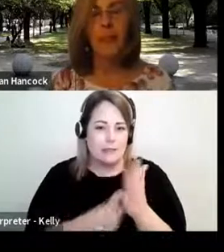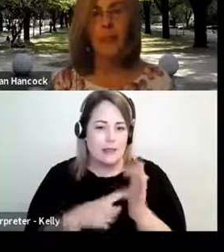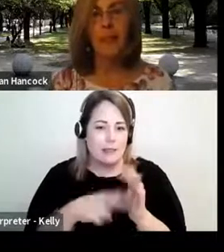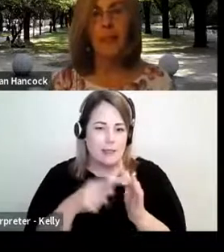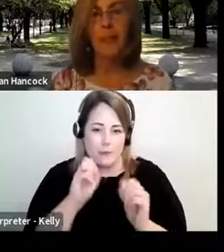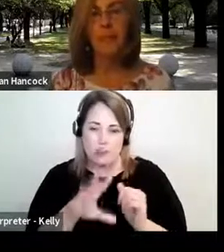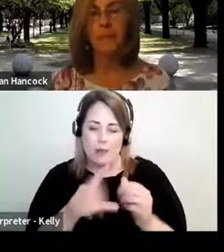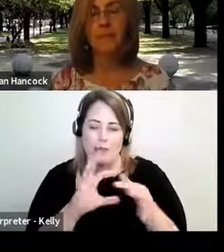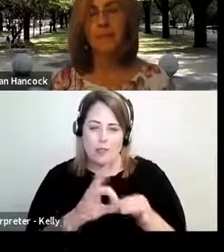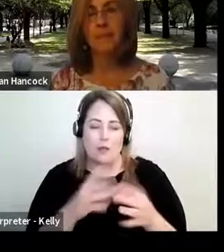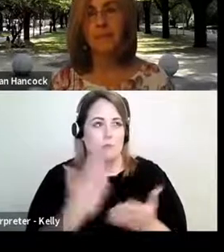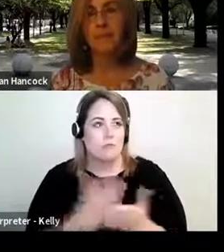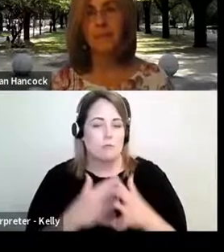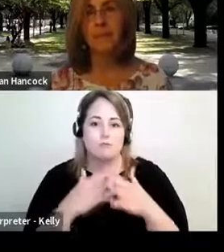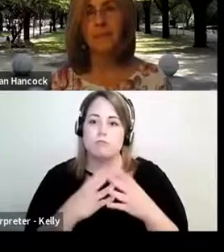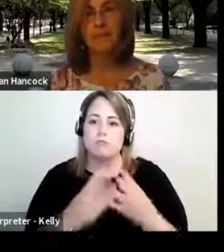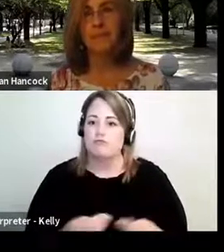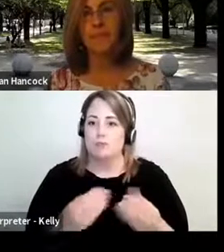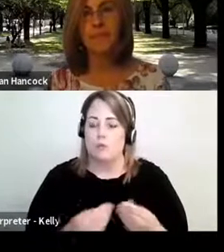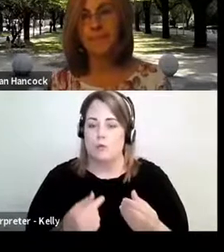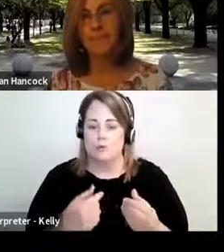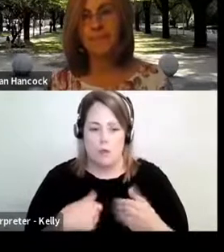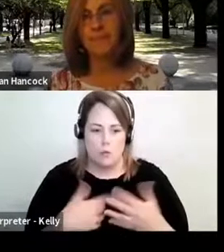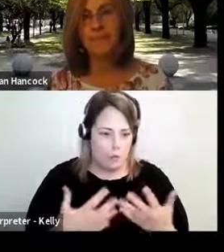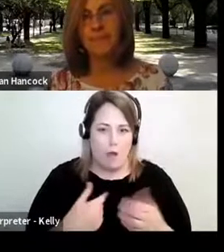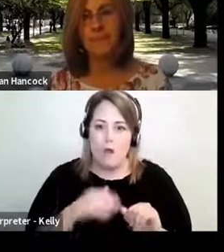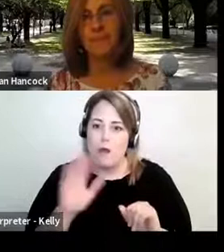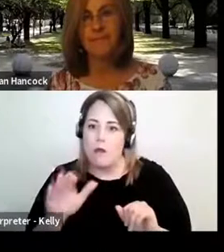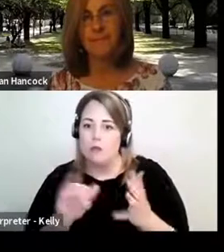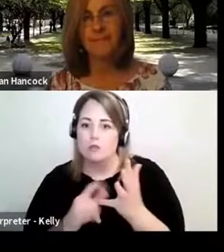of the first people that I contacted and was so inspired by their participation assistant model.